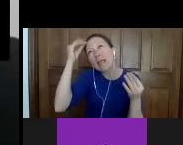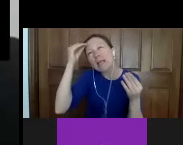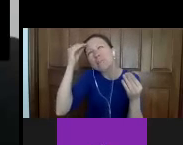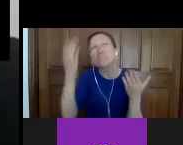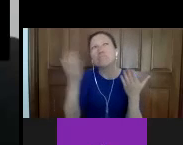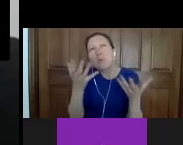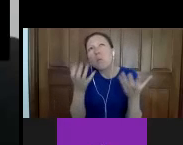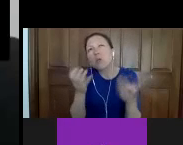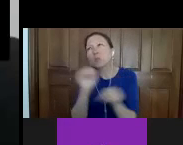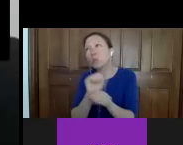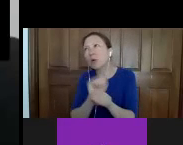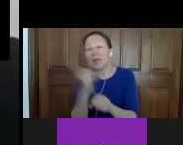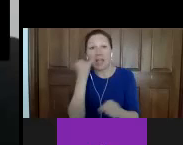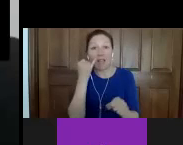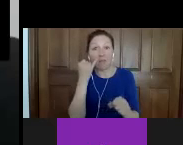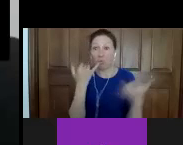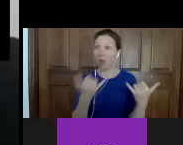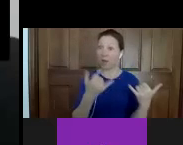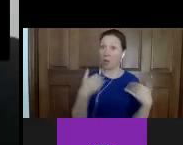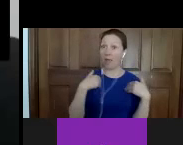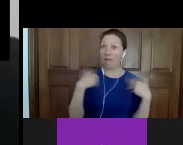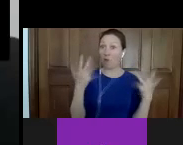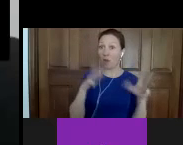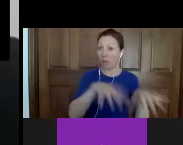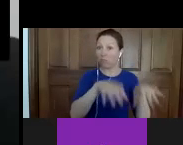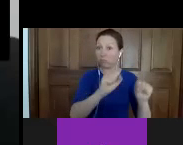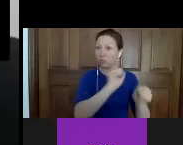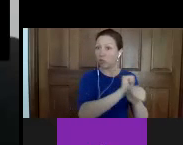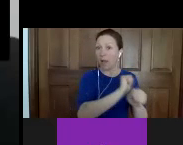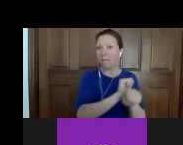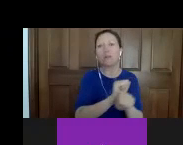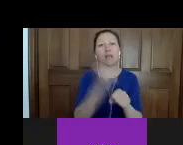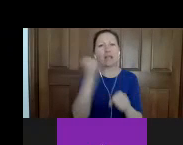these are important things that a person with disabilities should be aware of.